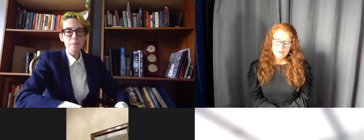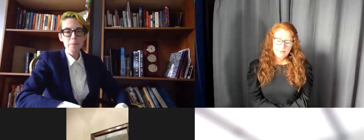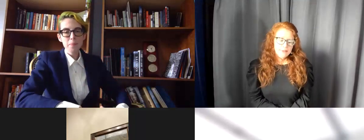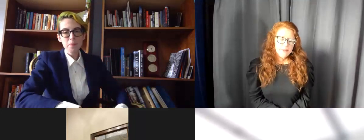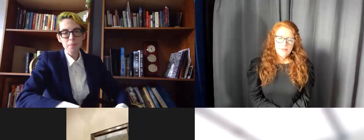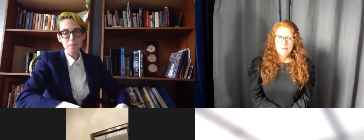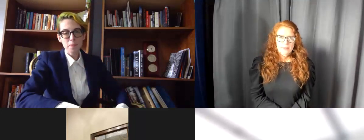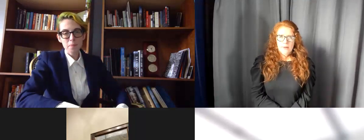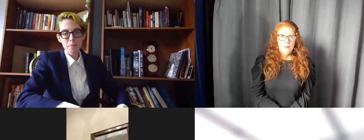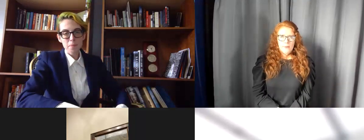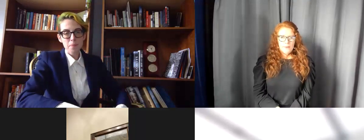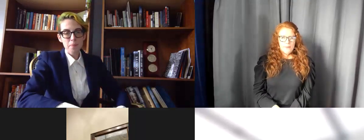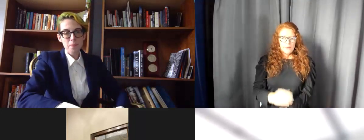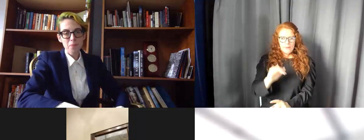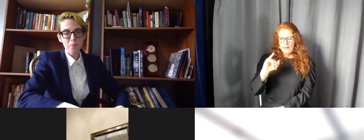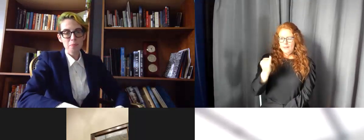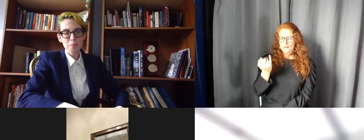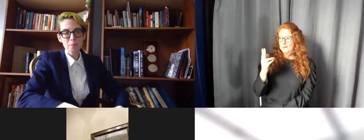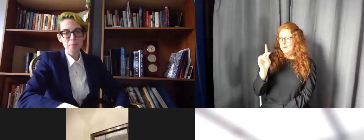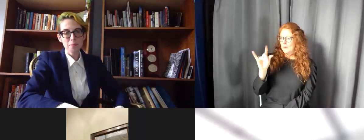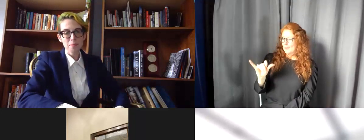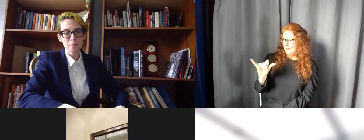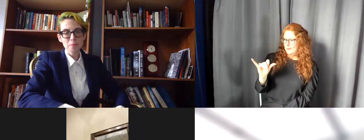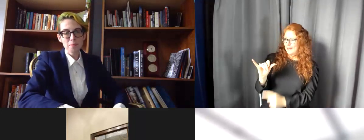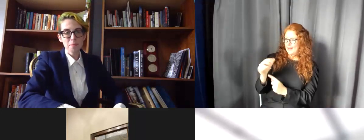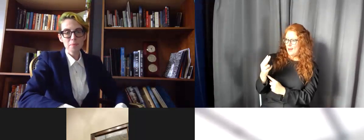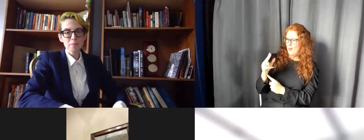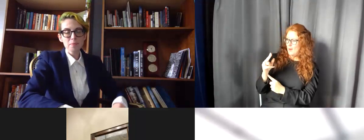Jordan Radford: say about this person about Judy human, and